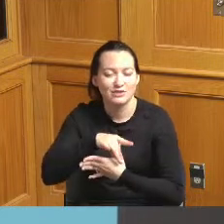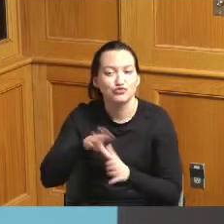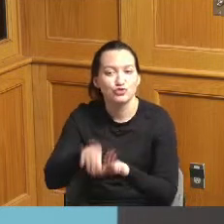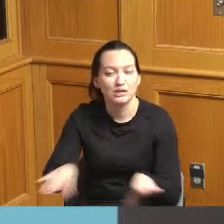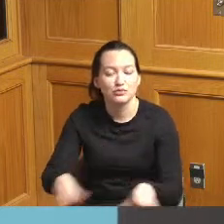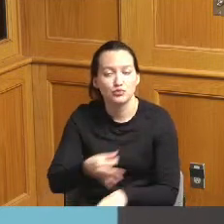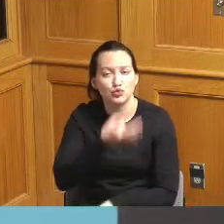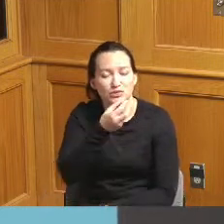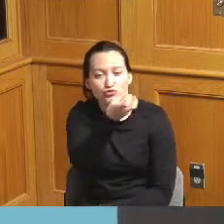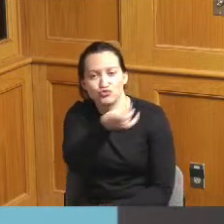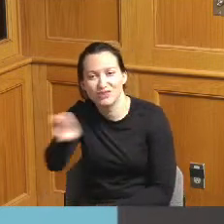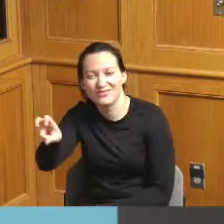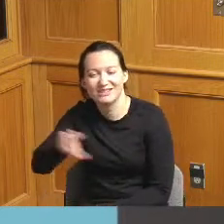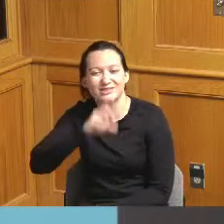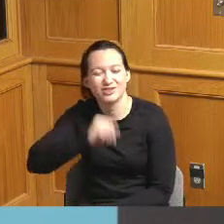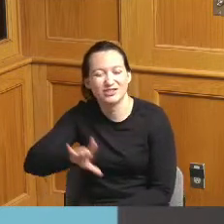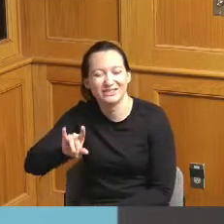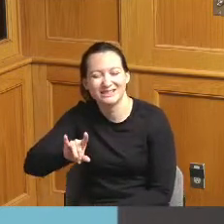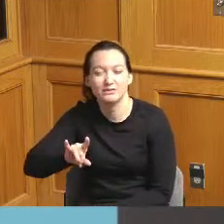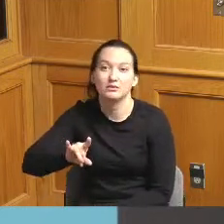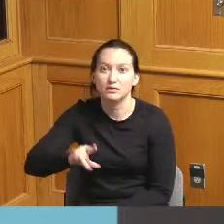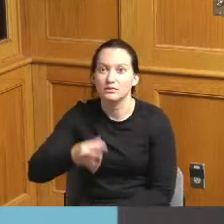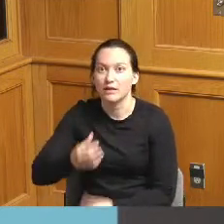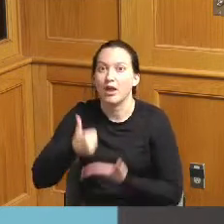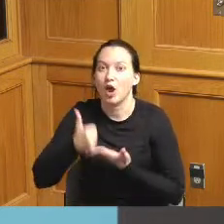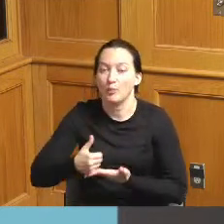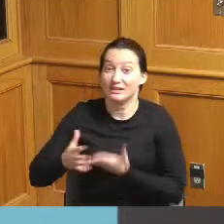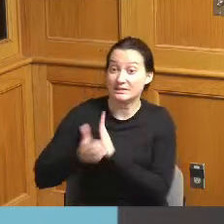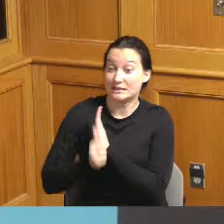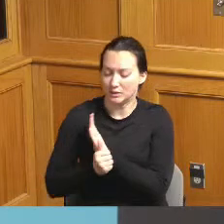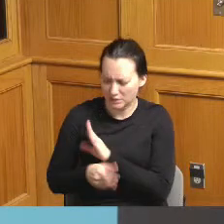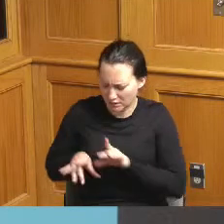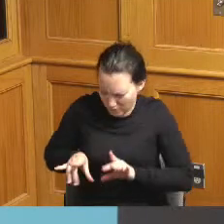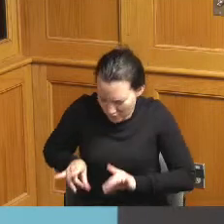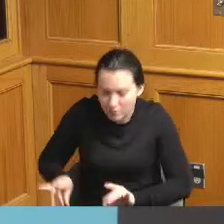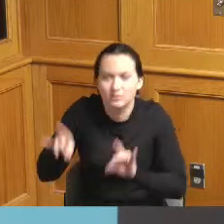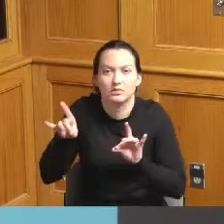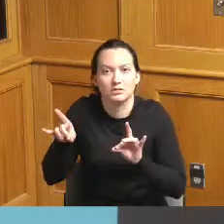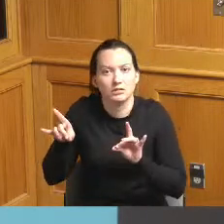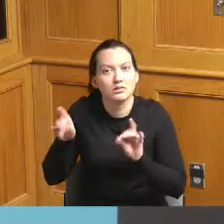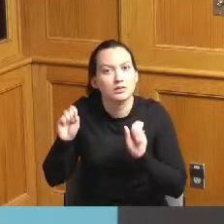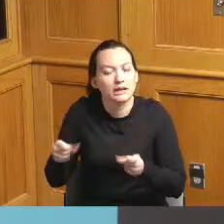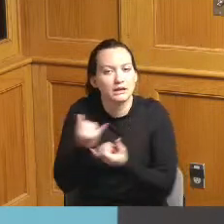transitioning out of our care that can help them gain the skills they need to to be independent